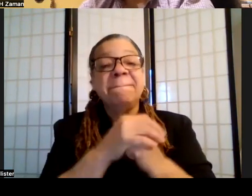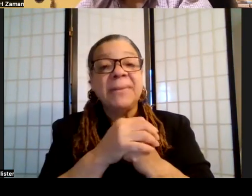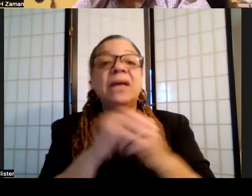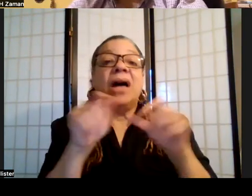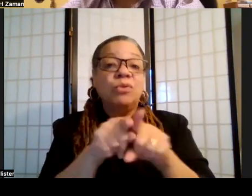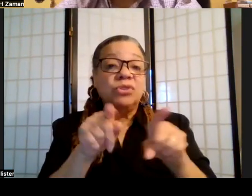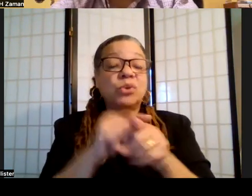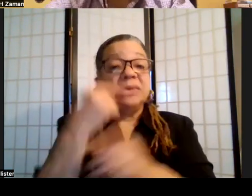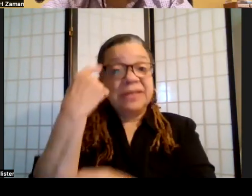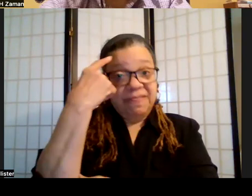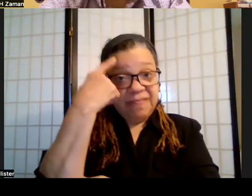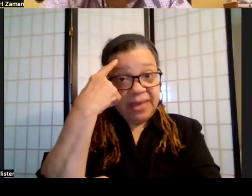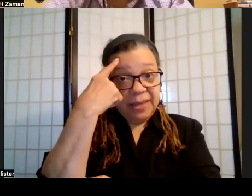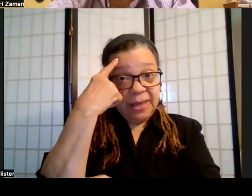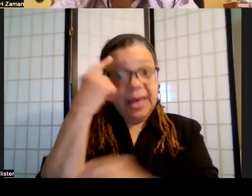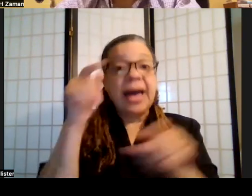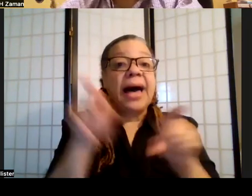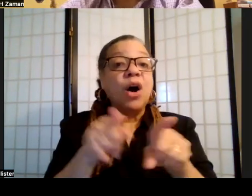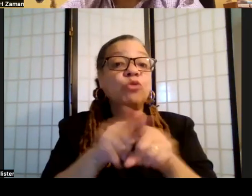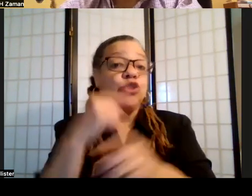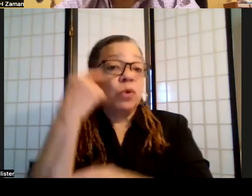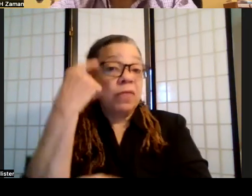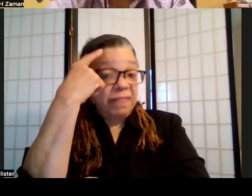And I also think that we realized, uh, through the pandemic,